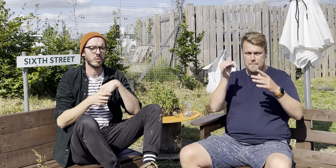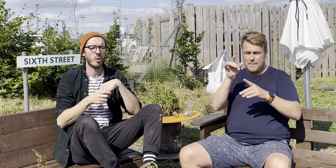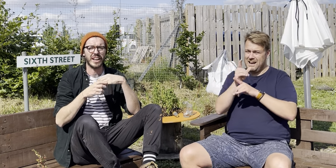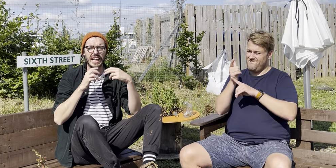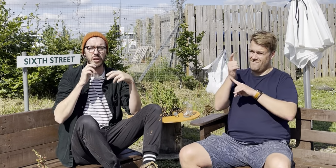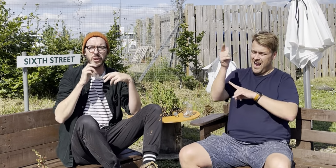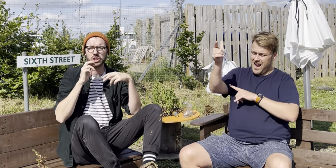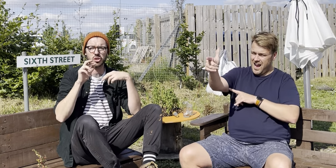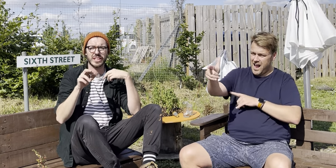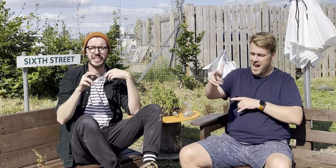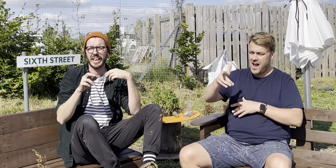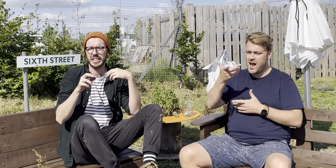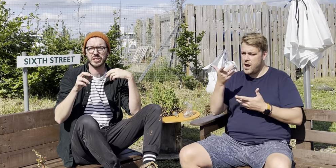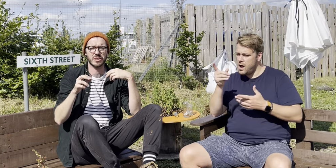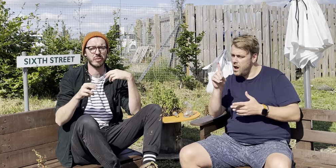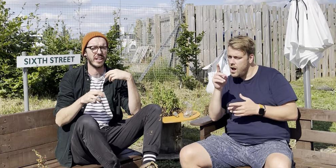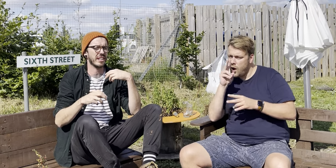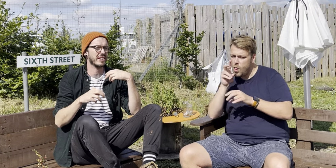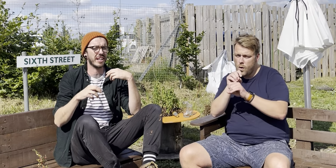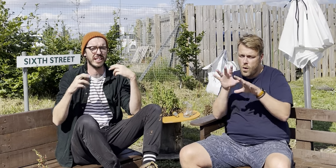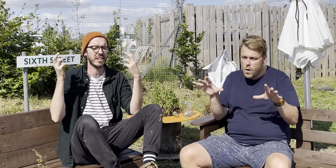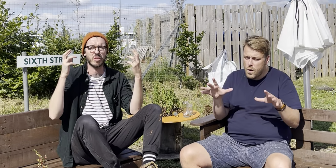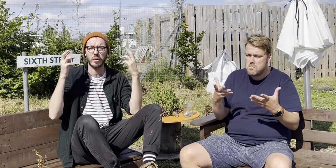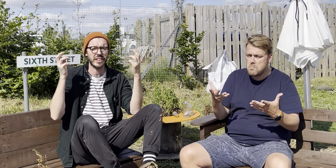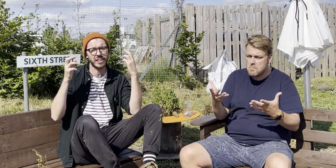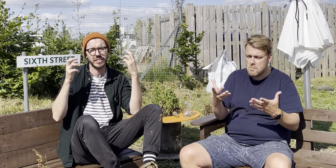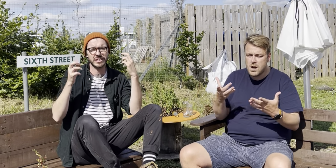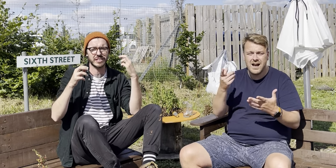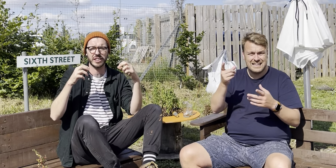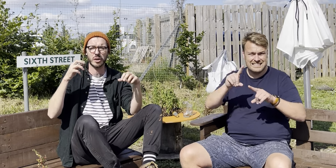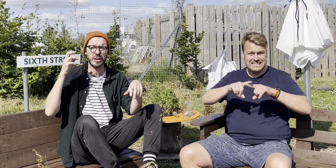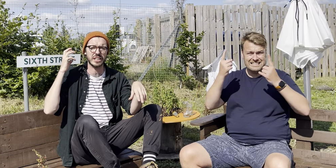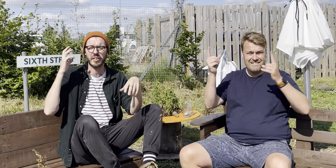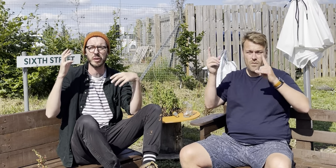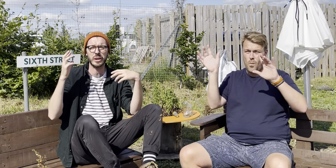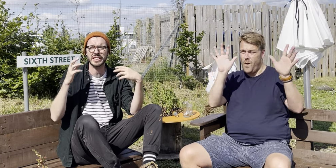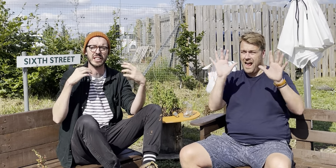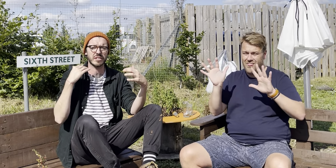what language translates when it in different weathers you know when it's very windy it's